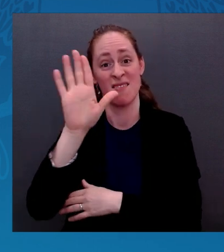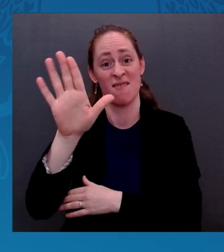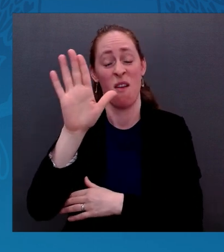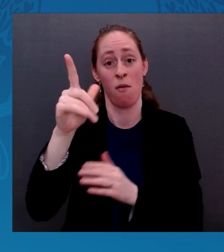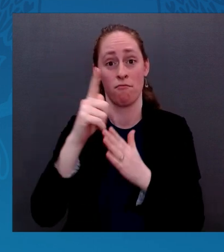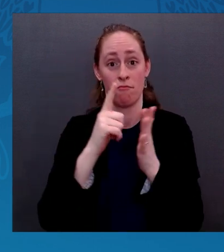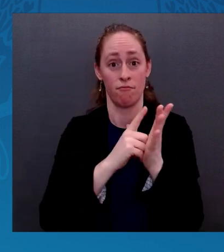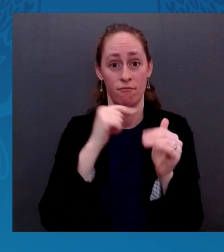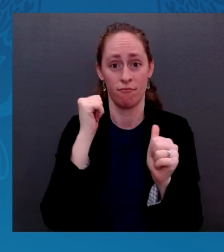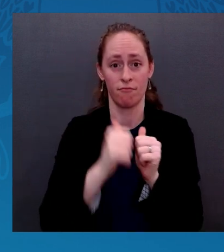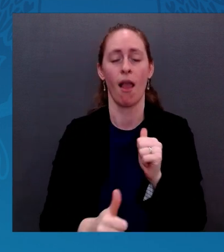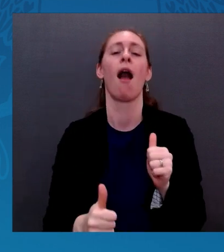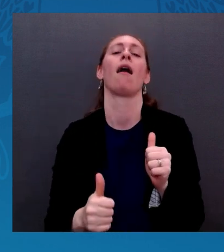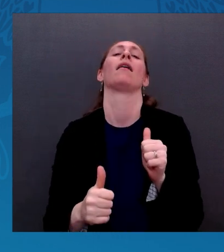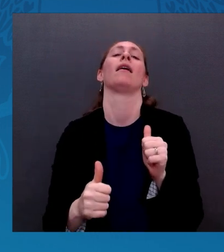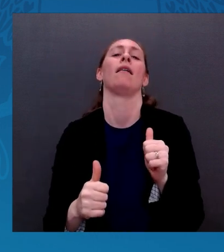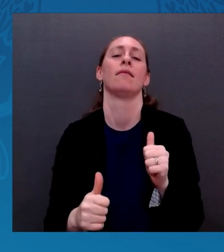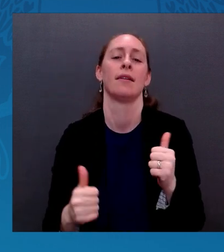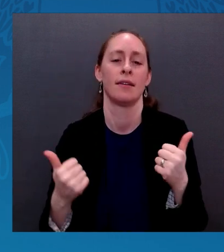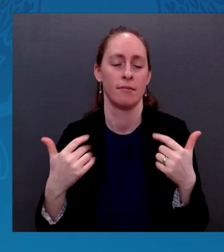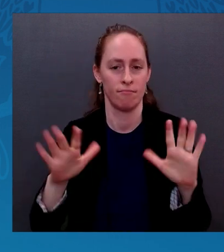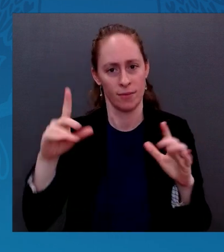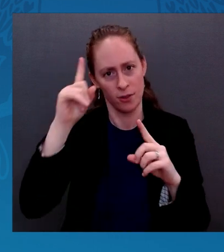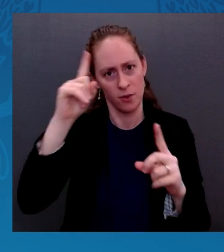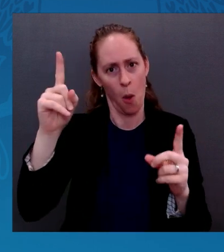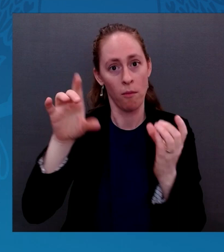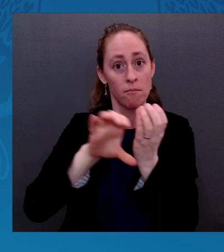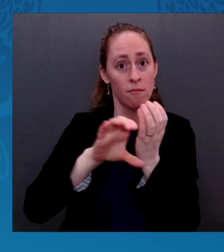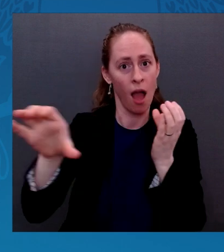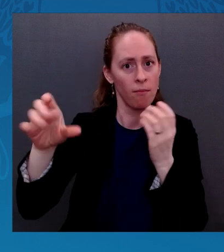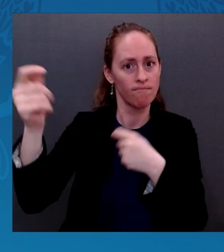which is a relatively short amount of time given how long this issue has been,